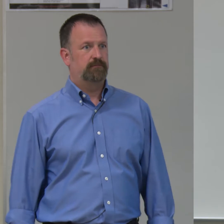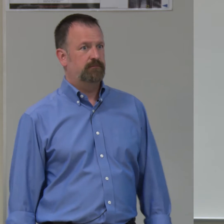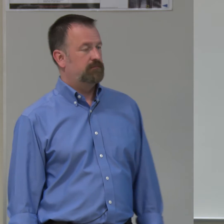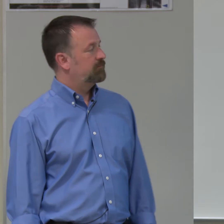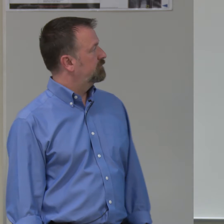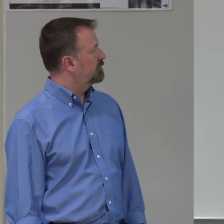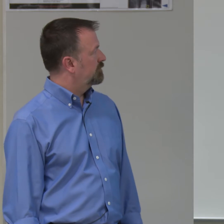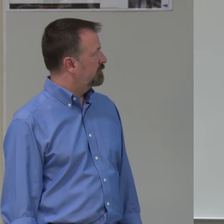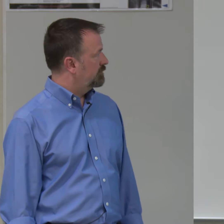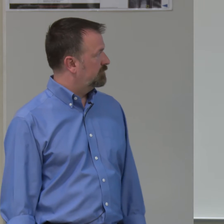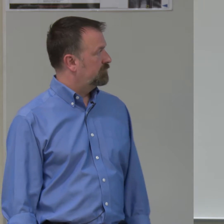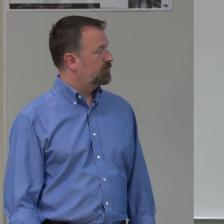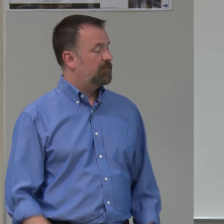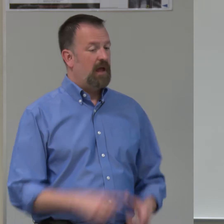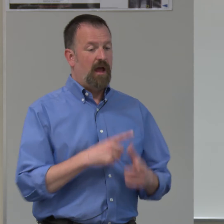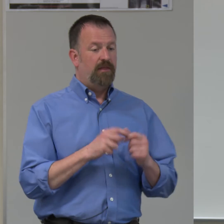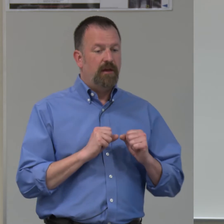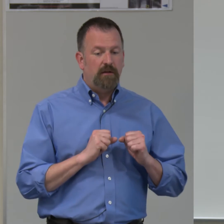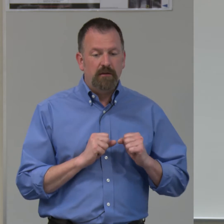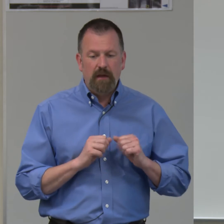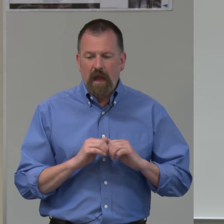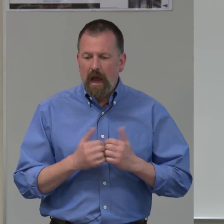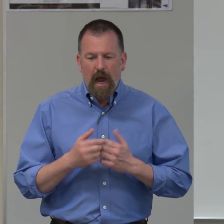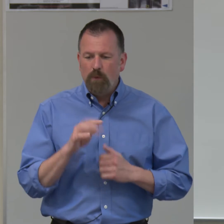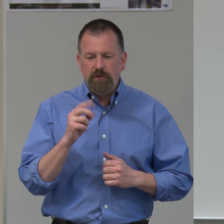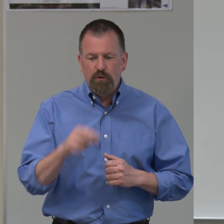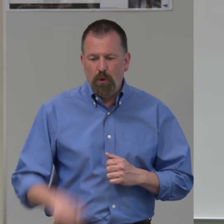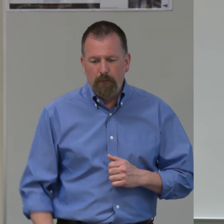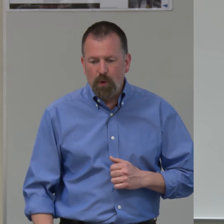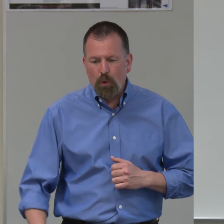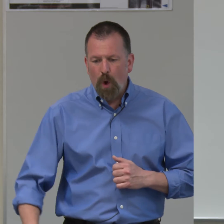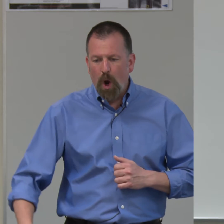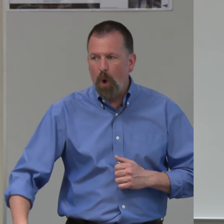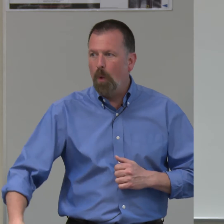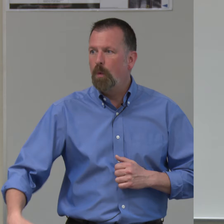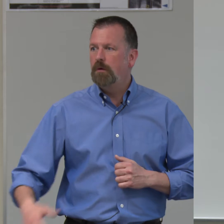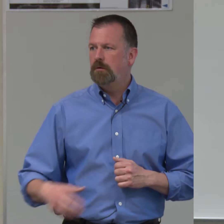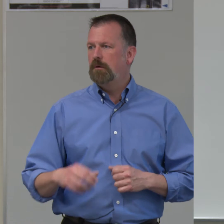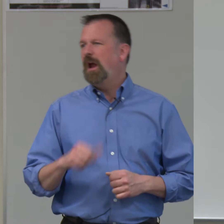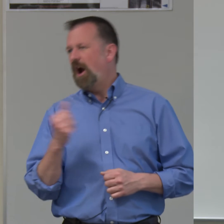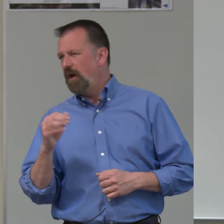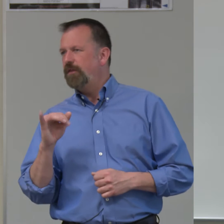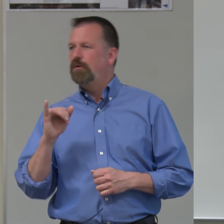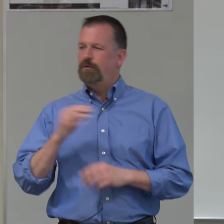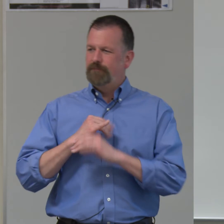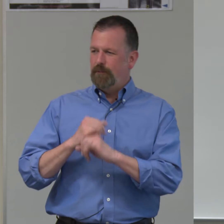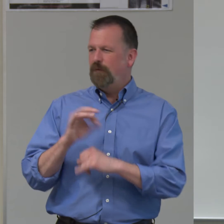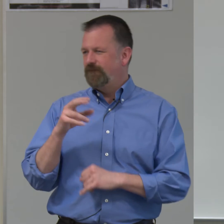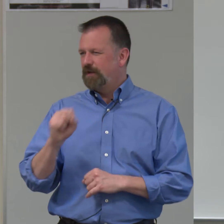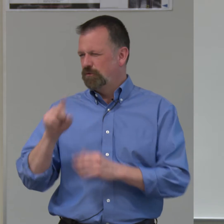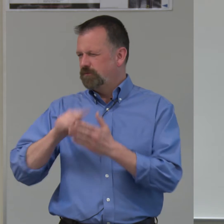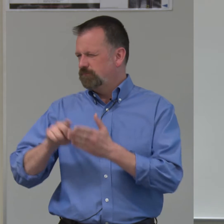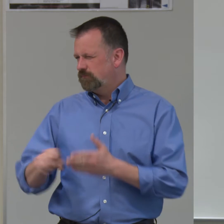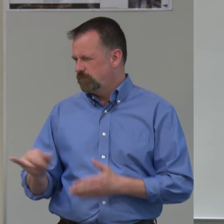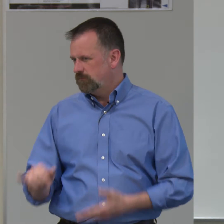and then we look at how those tumors grow and other immune factors after that, so--